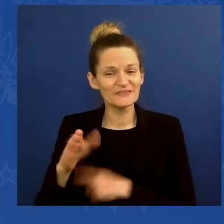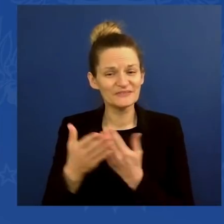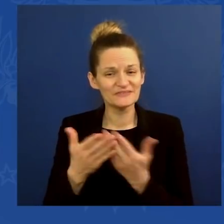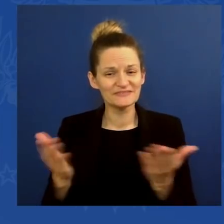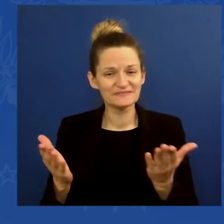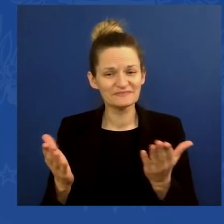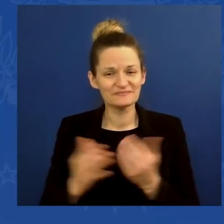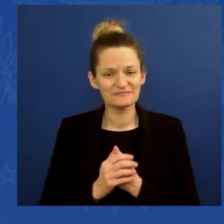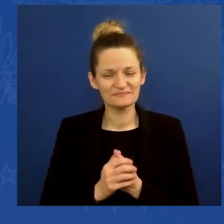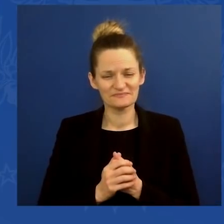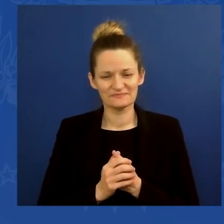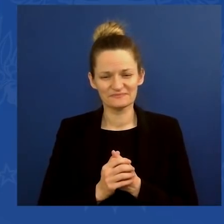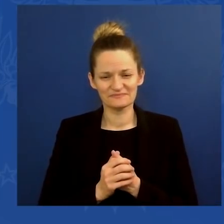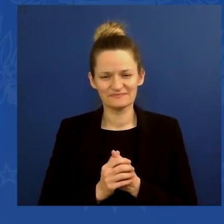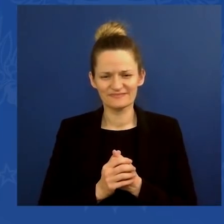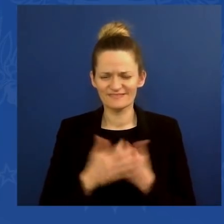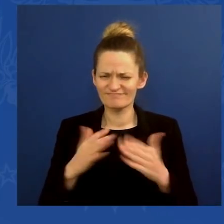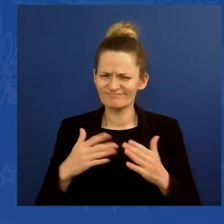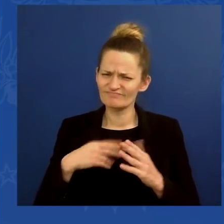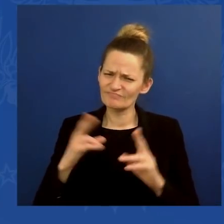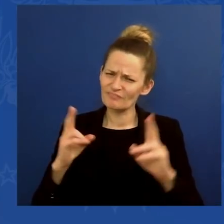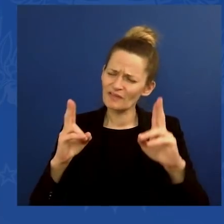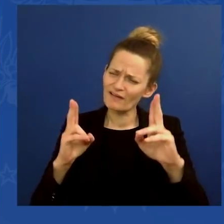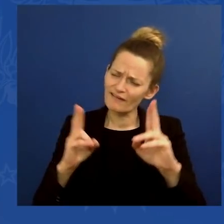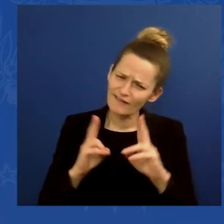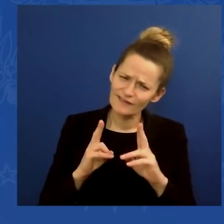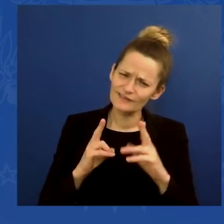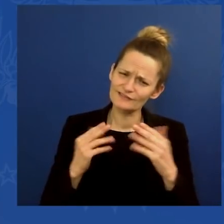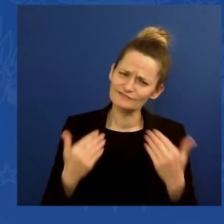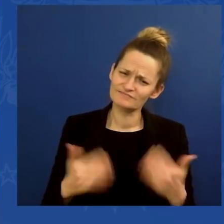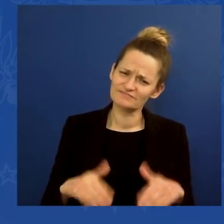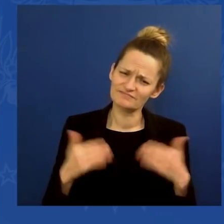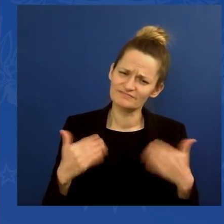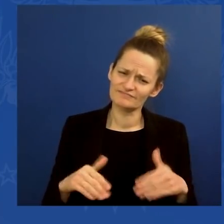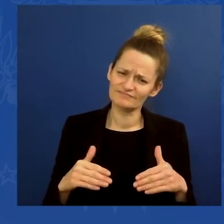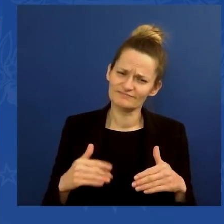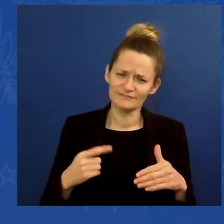Mr. President, it is a high honor and distinct privilege